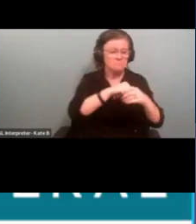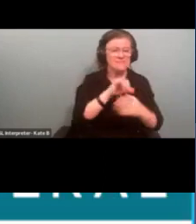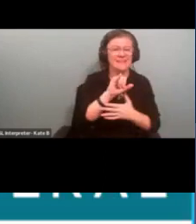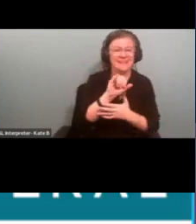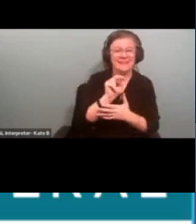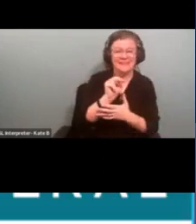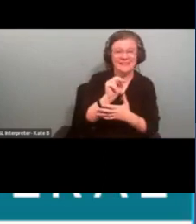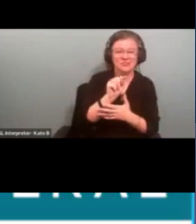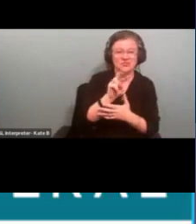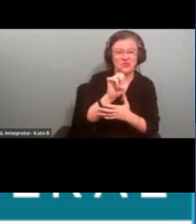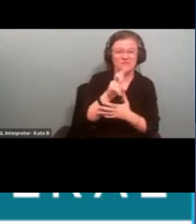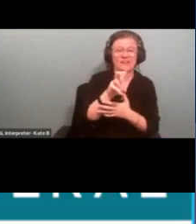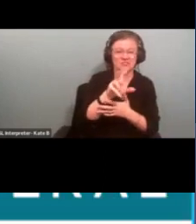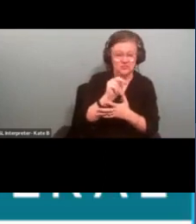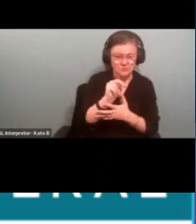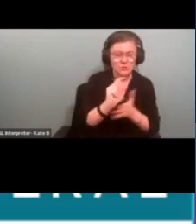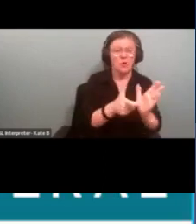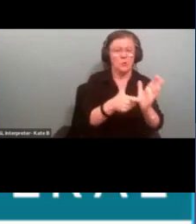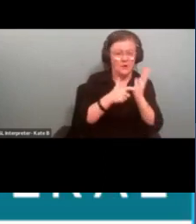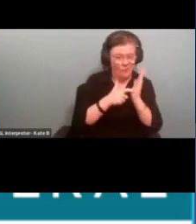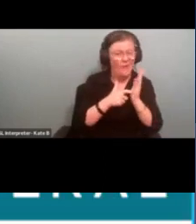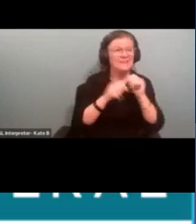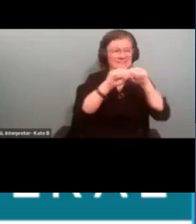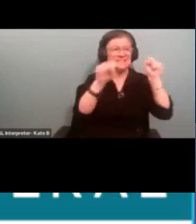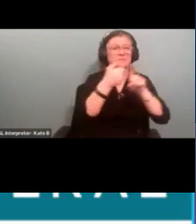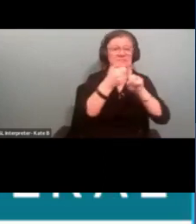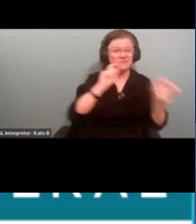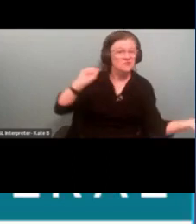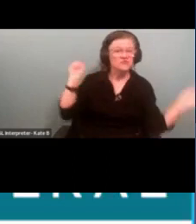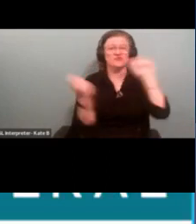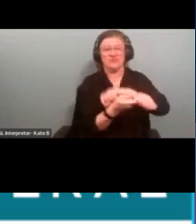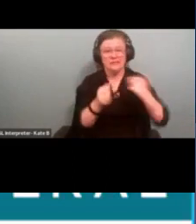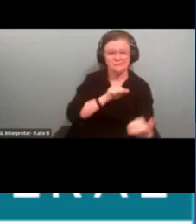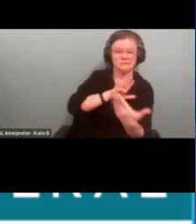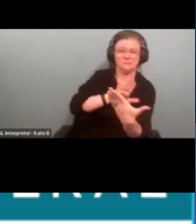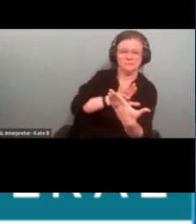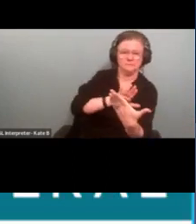significant reconfiguration, meaning that systems will have